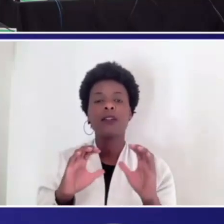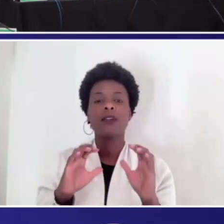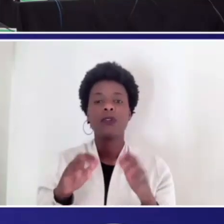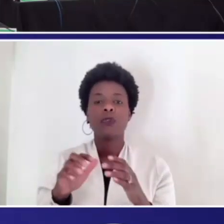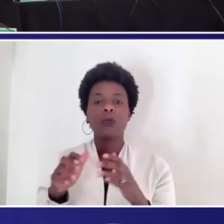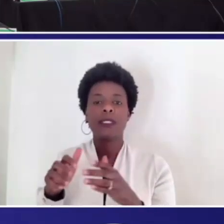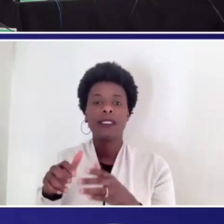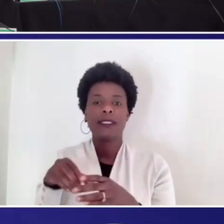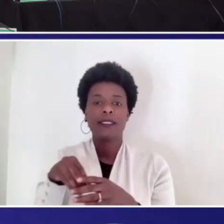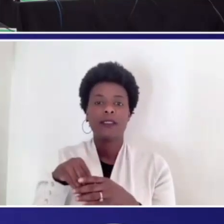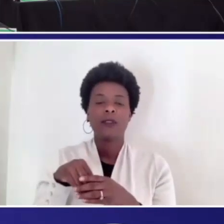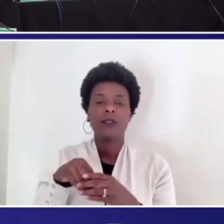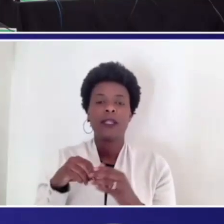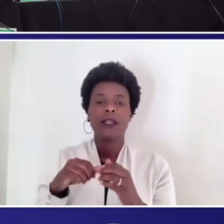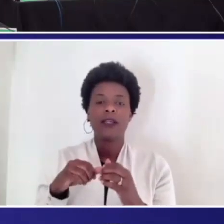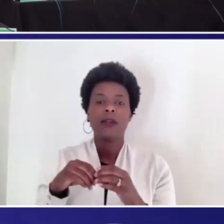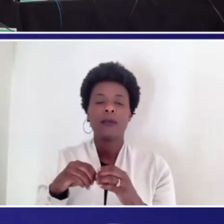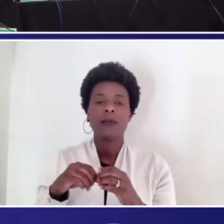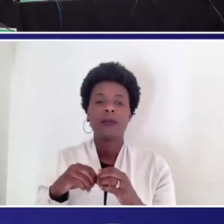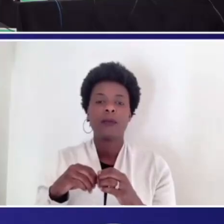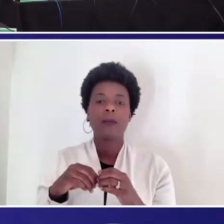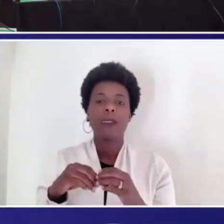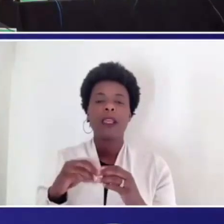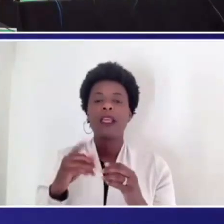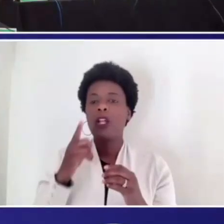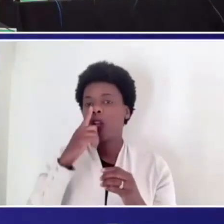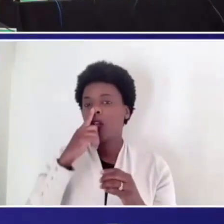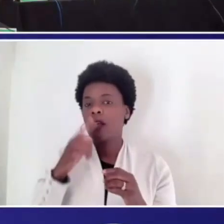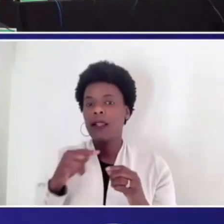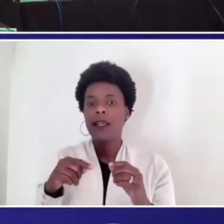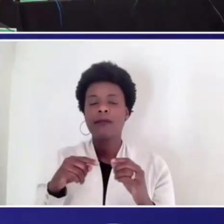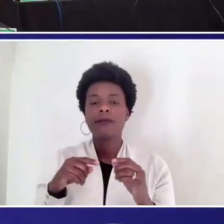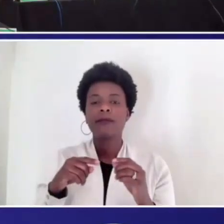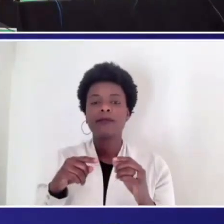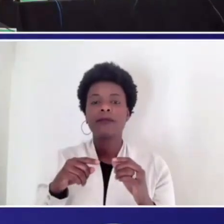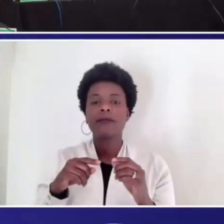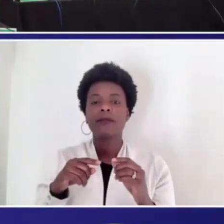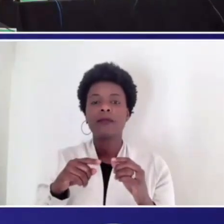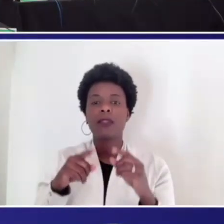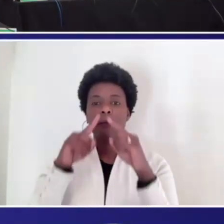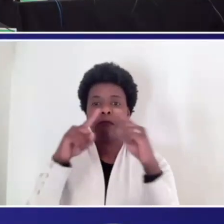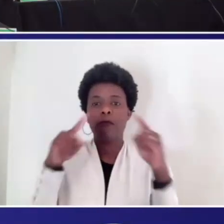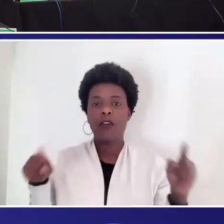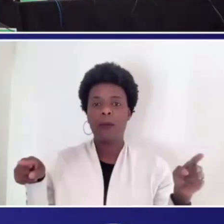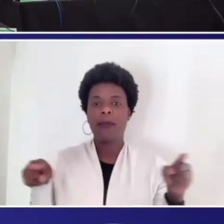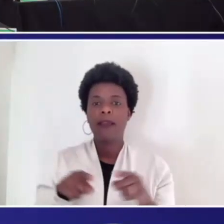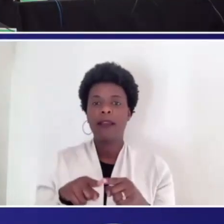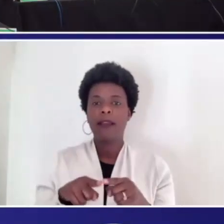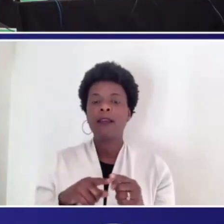sort of -- I mean, you think of it as a, as a pyramid. There's about 450 groupings